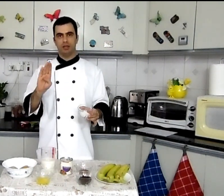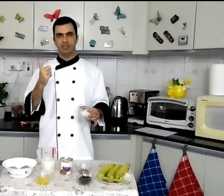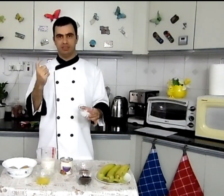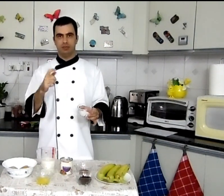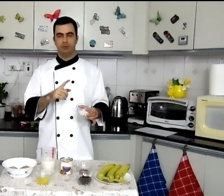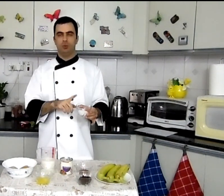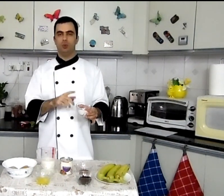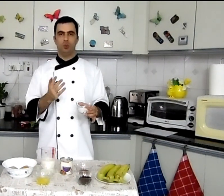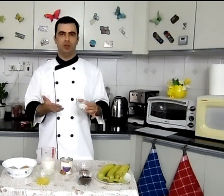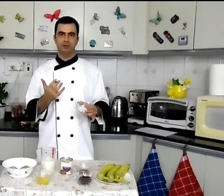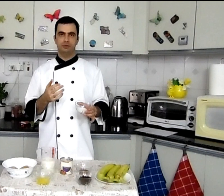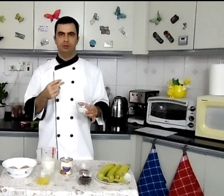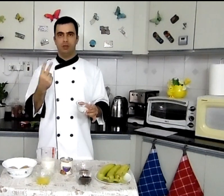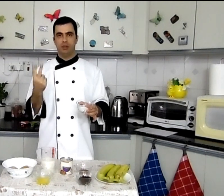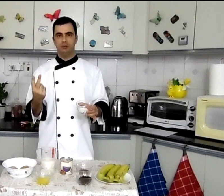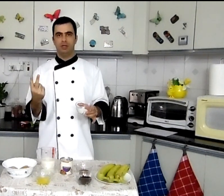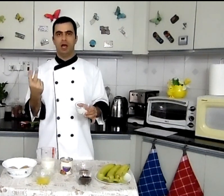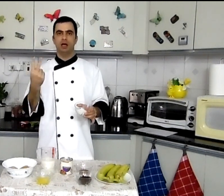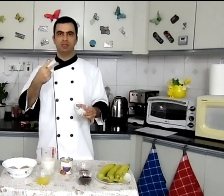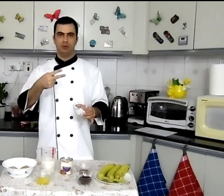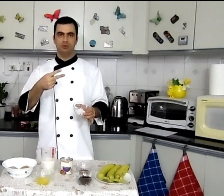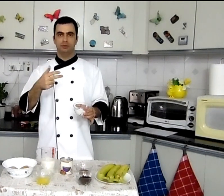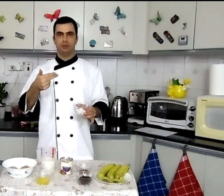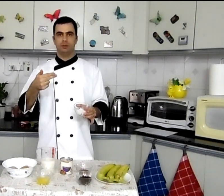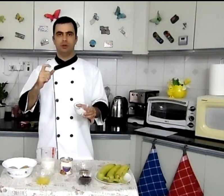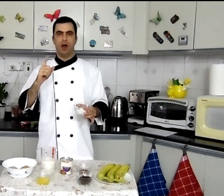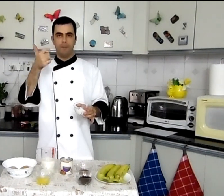Sugar - 22 grams سكر - 22 غرام